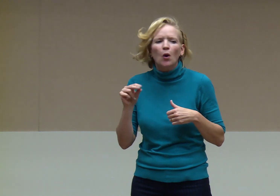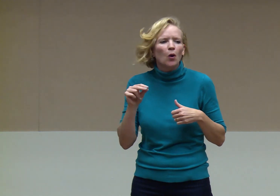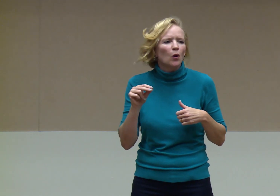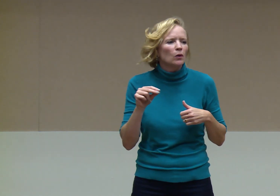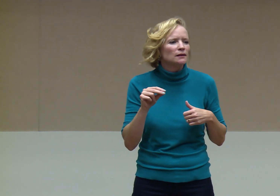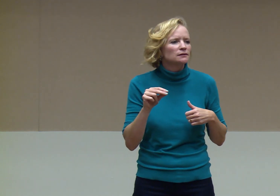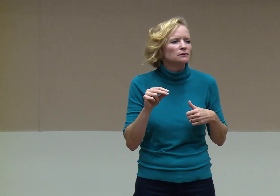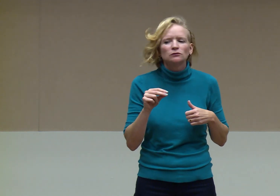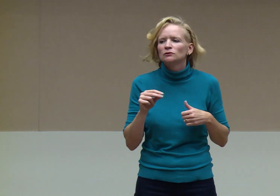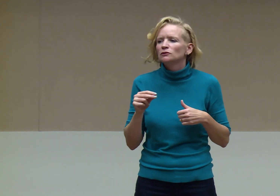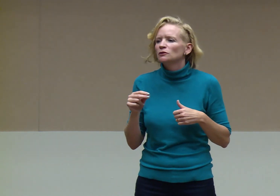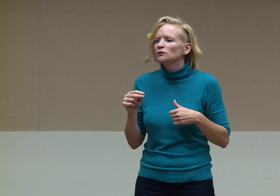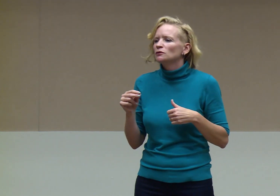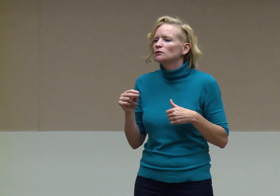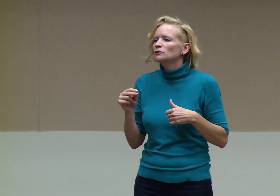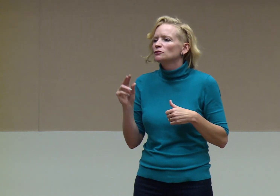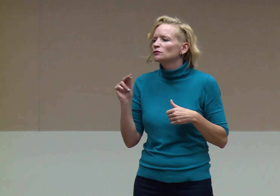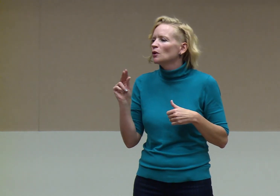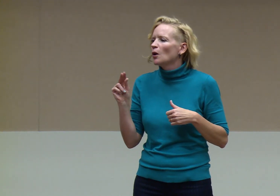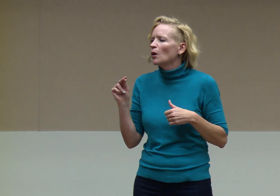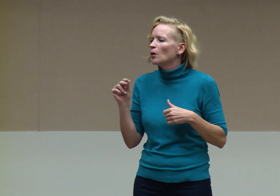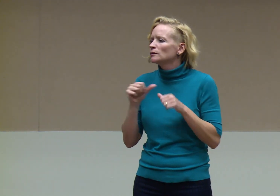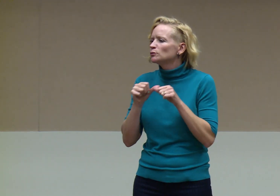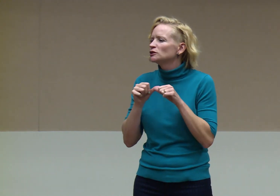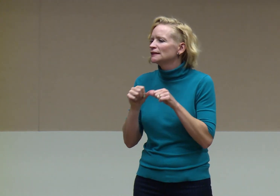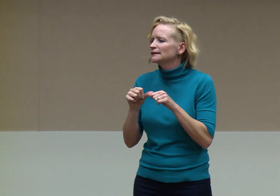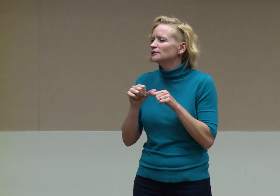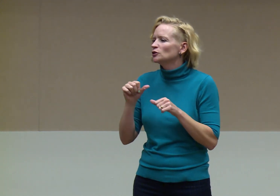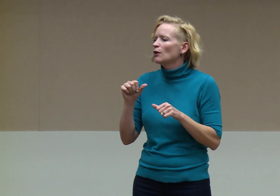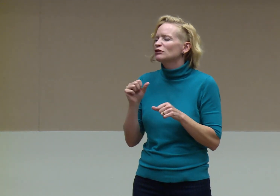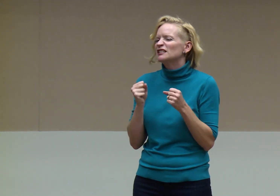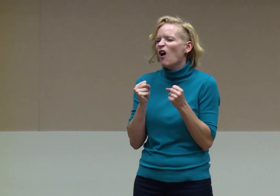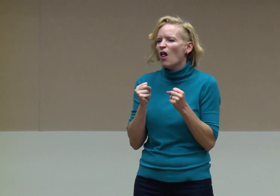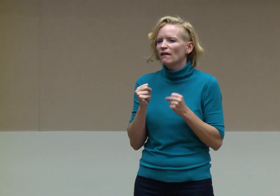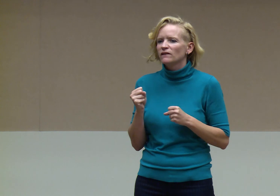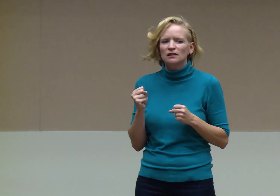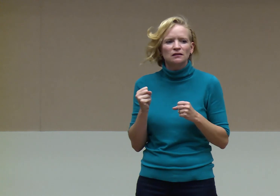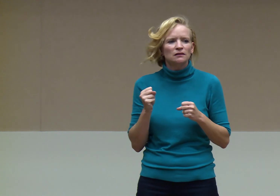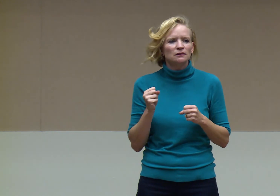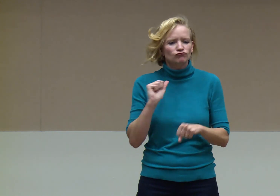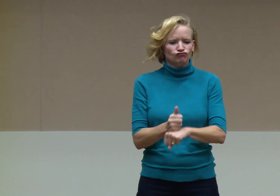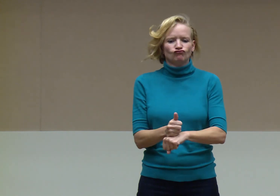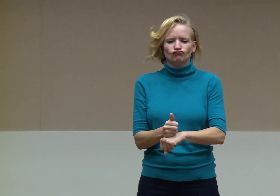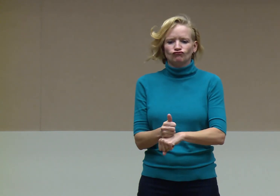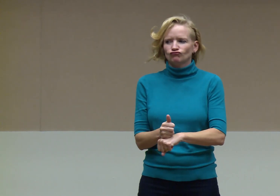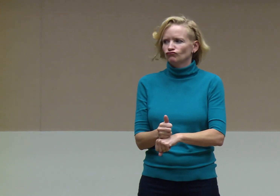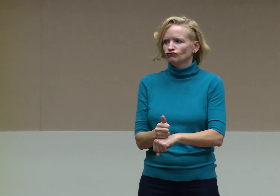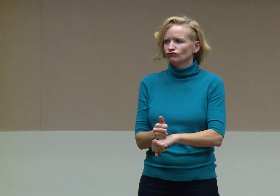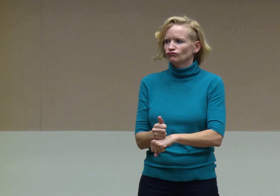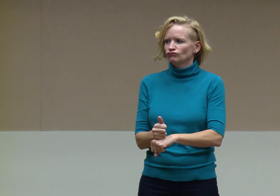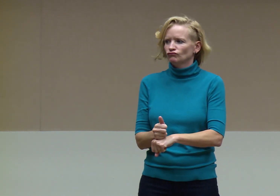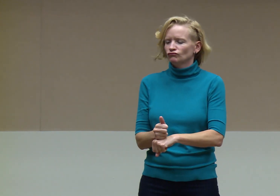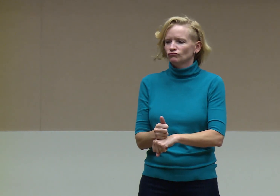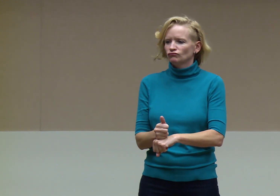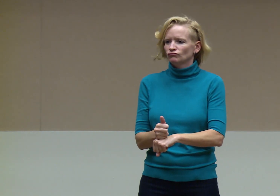Um, no, not like what I see in the audience. More like her, her-- you know, her steadfastness.